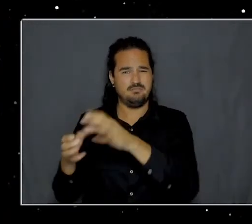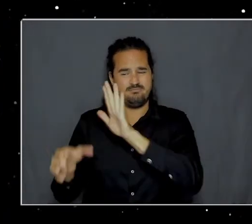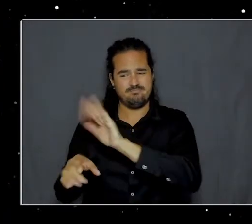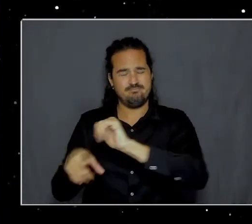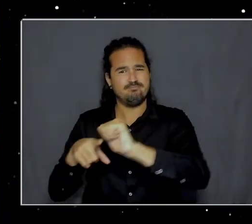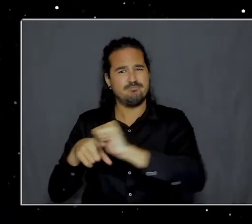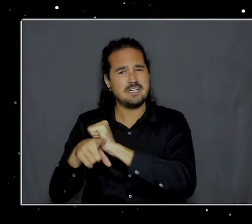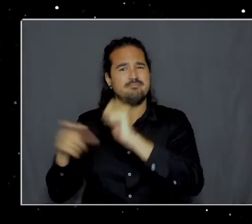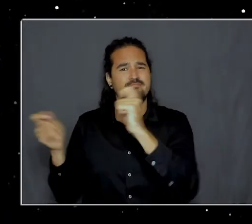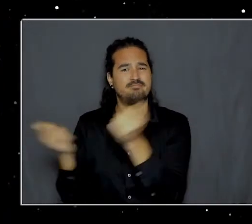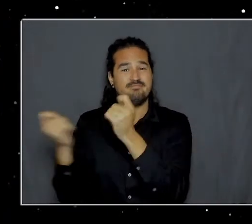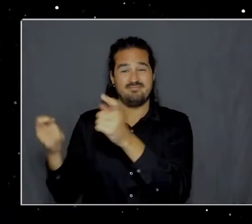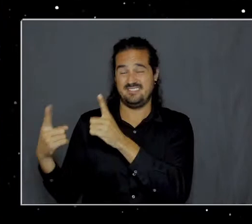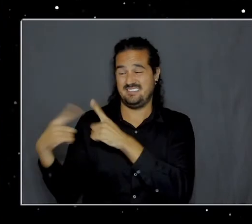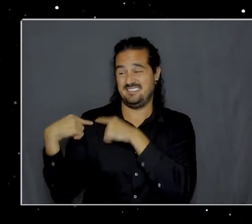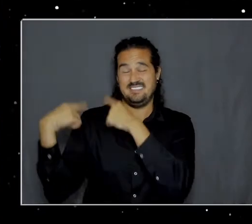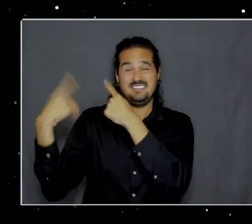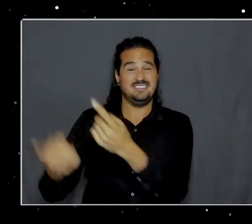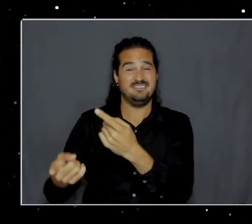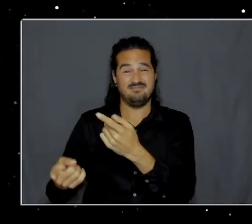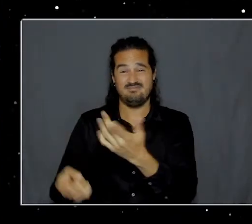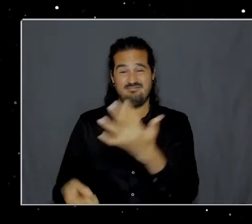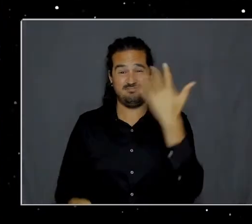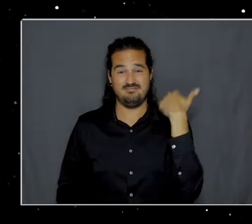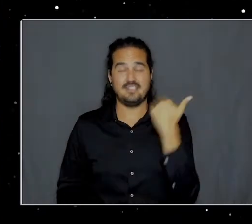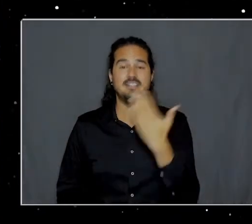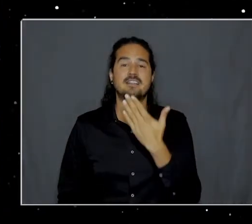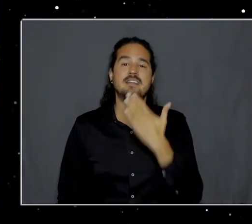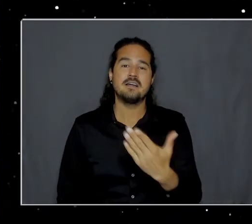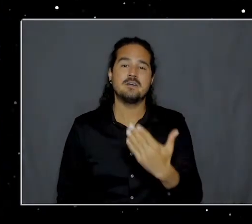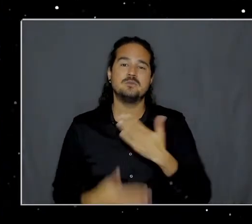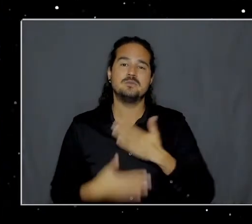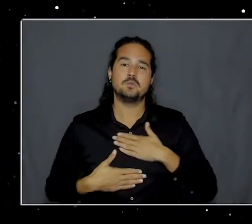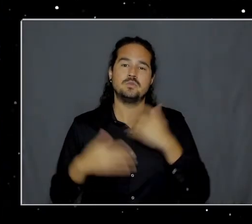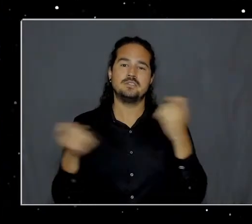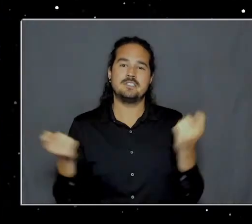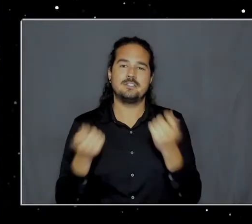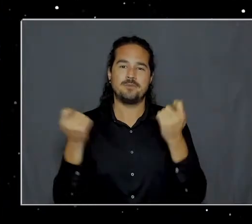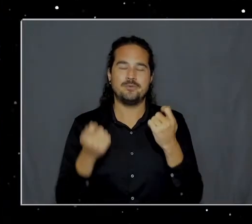THANK YOU AND ENJOY THE